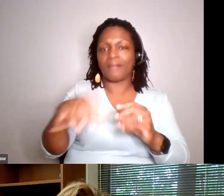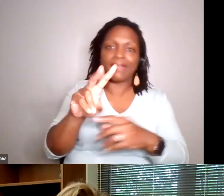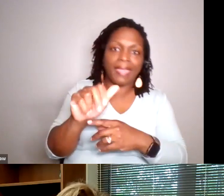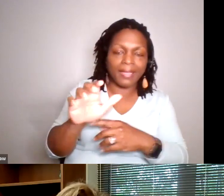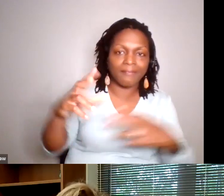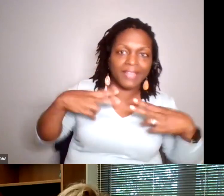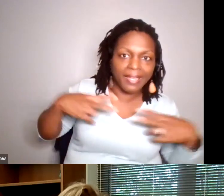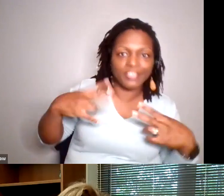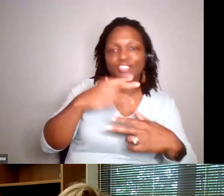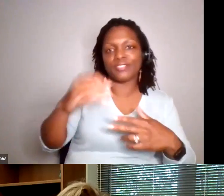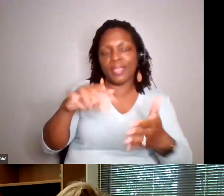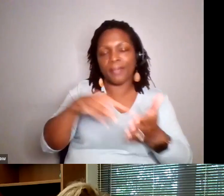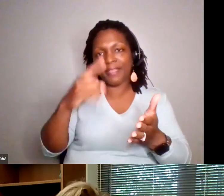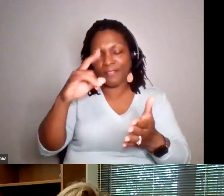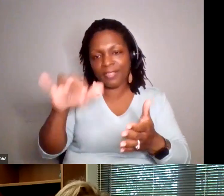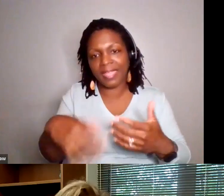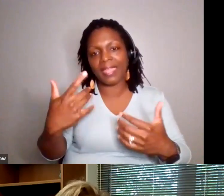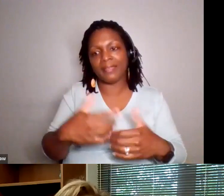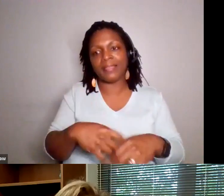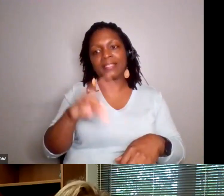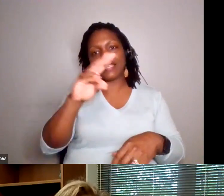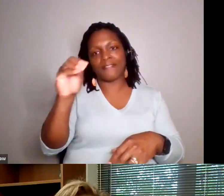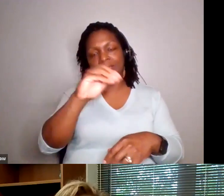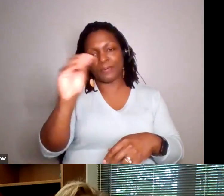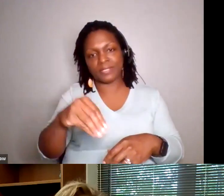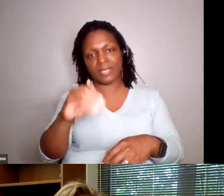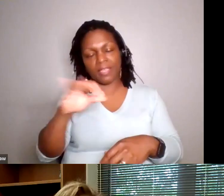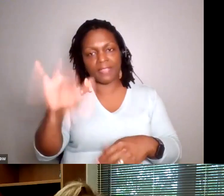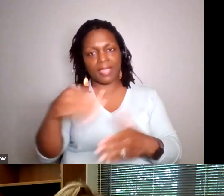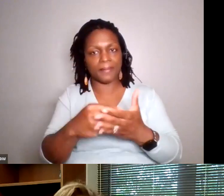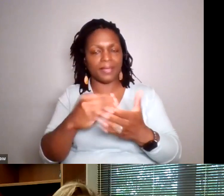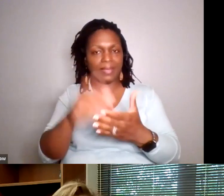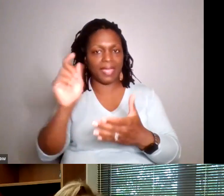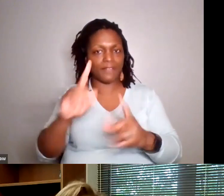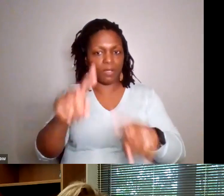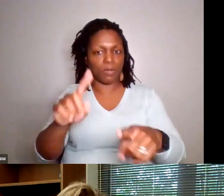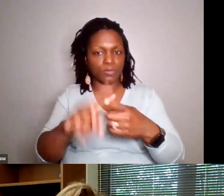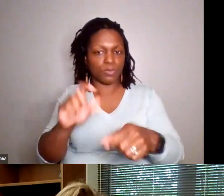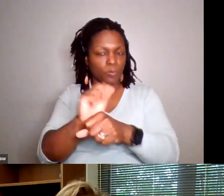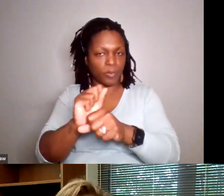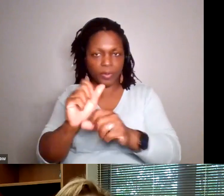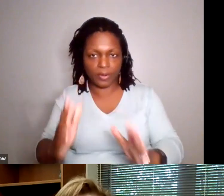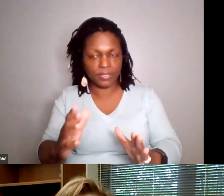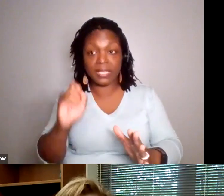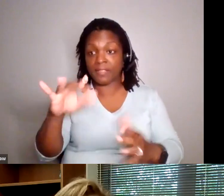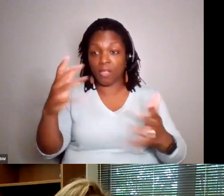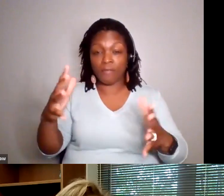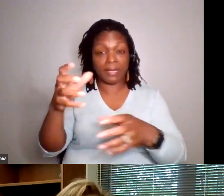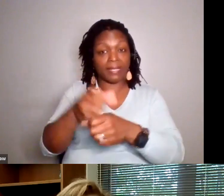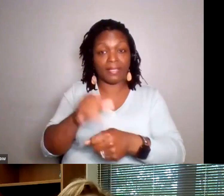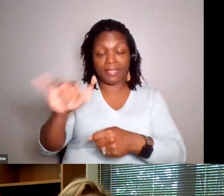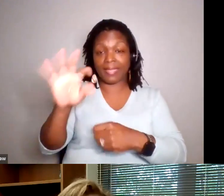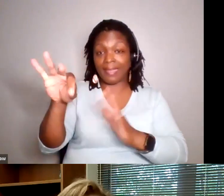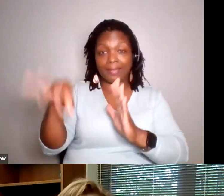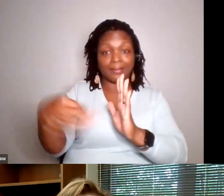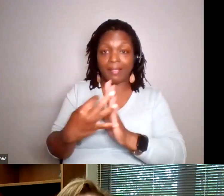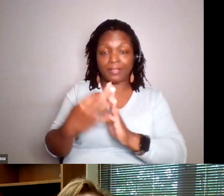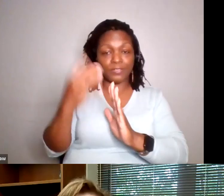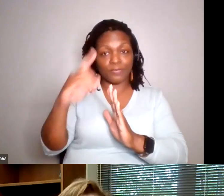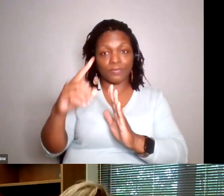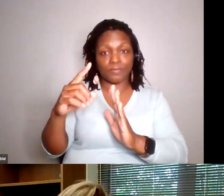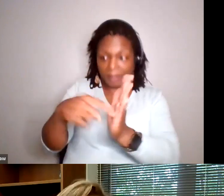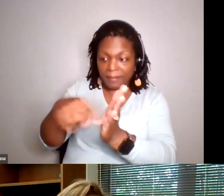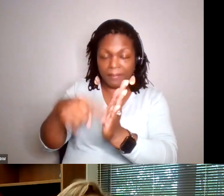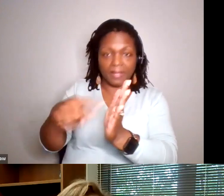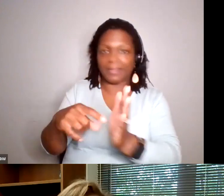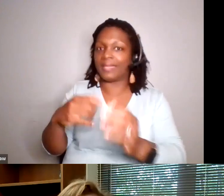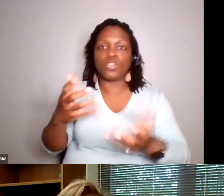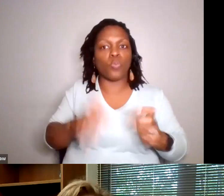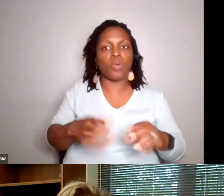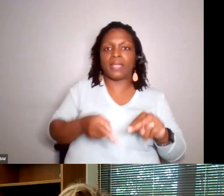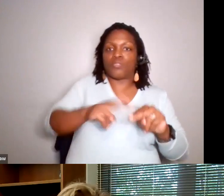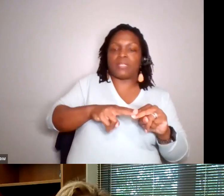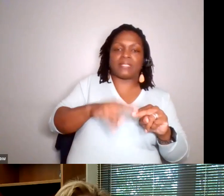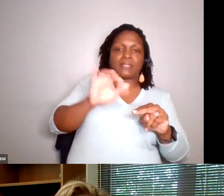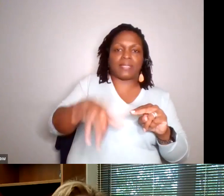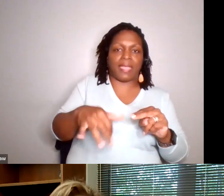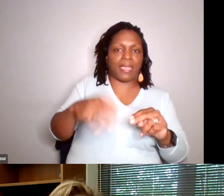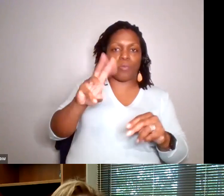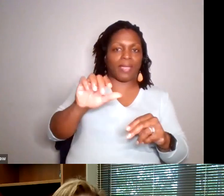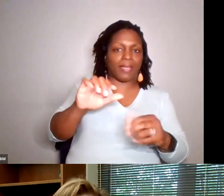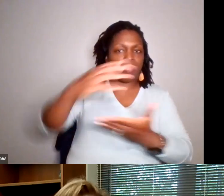So those 70% of the money has to go to the workers So if they're already paying a $9 a wage, and they don't want to go up on the hourly wage, they have to use that money in other ways. and one of the ways.